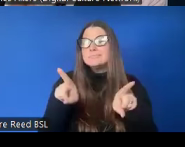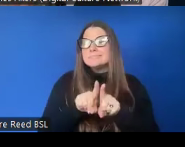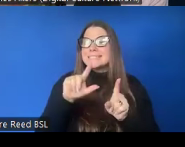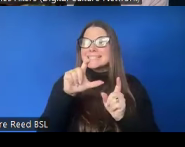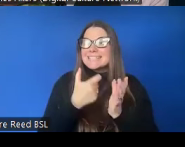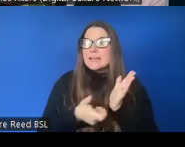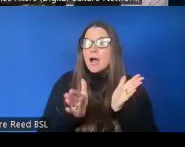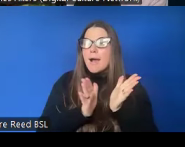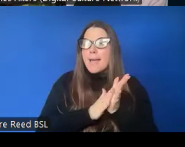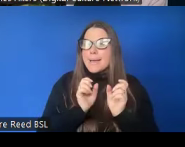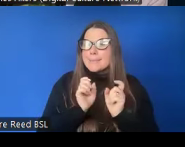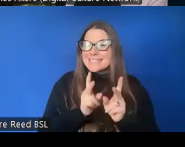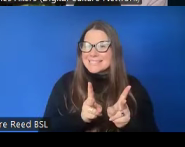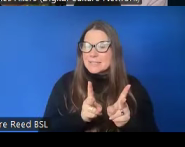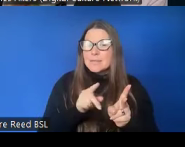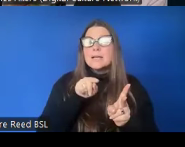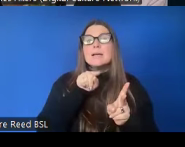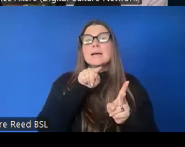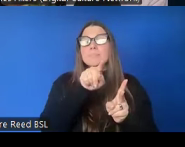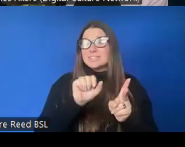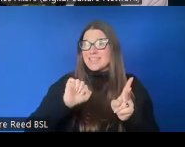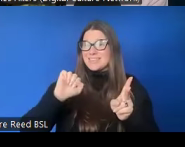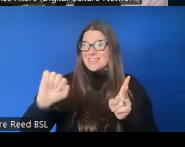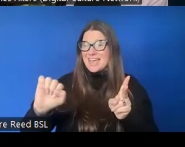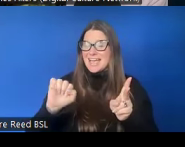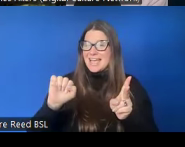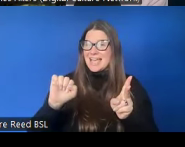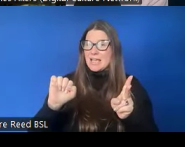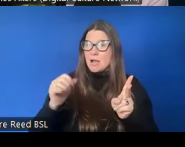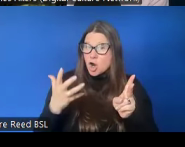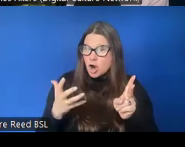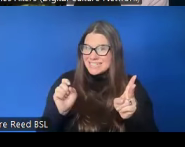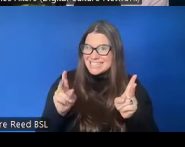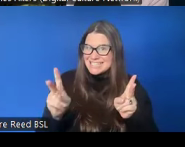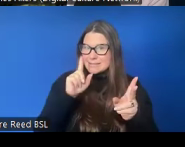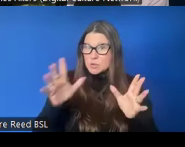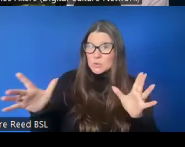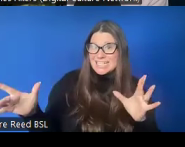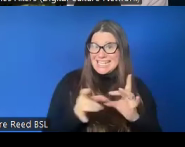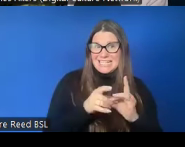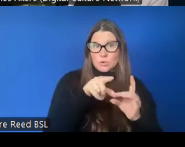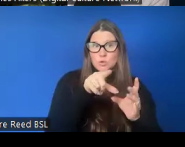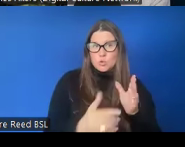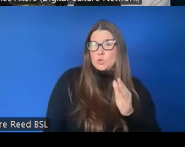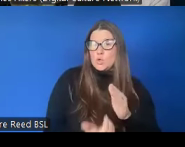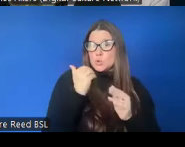Their existing systems could integrate with this, which meant that then all that existing setup and infrastructure